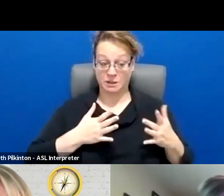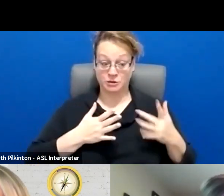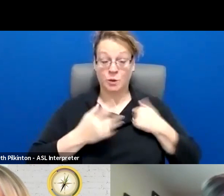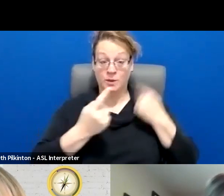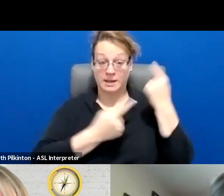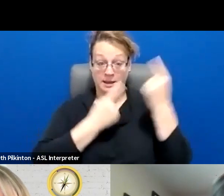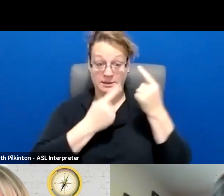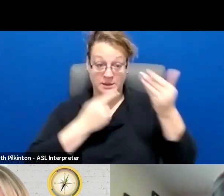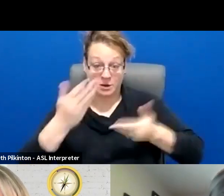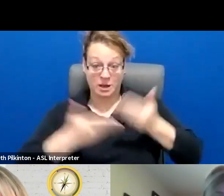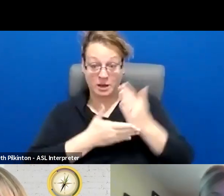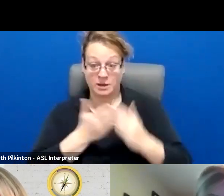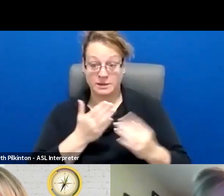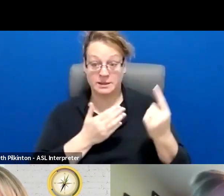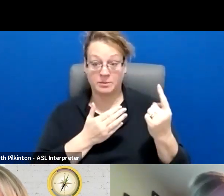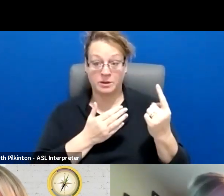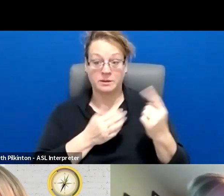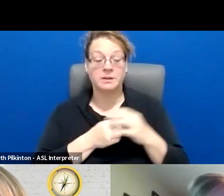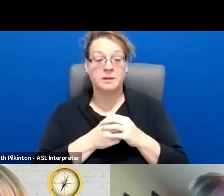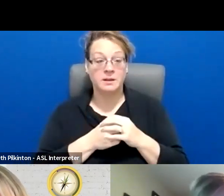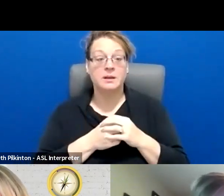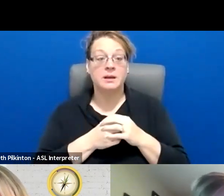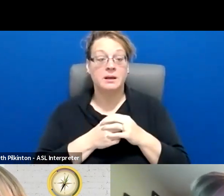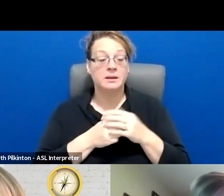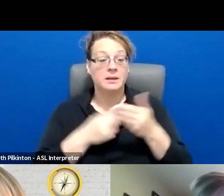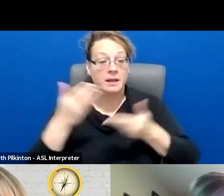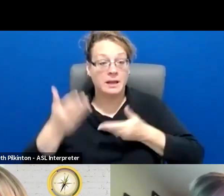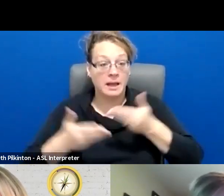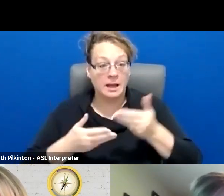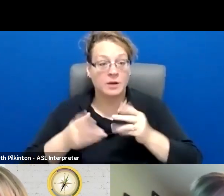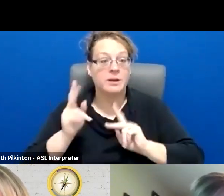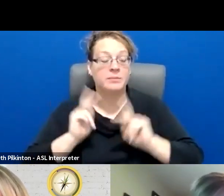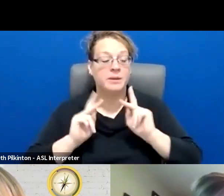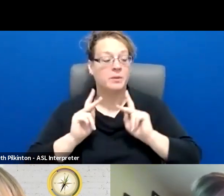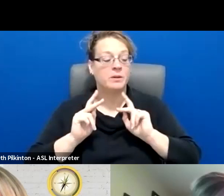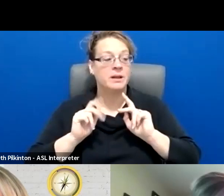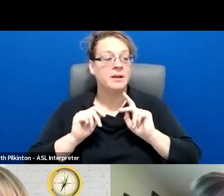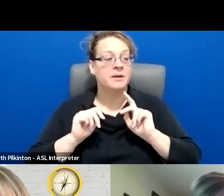That is a relatively new initiative that we hope will happen – – have an impact on the hiring process within the medical center.